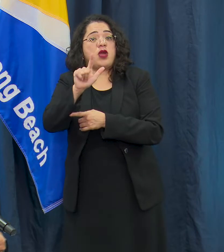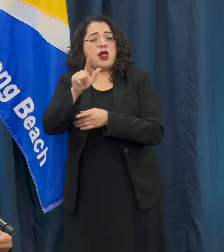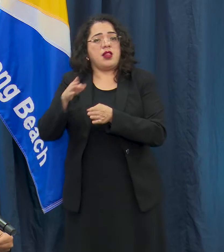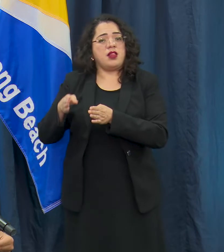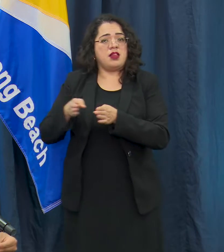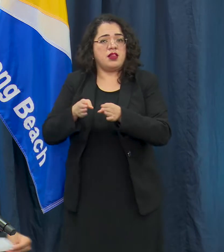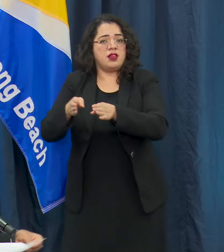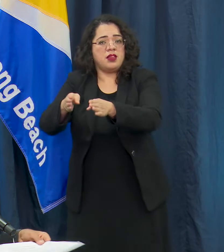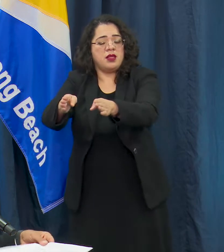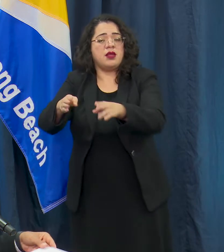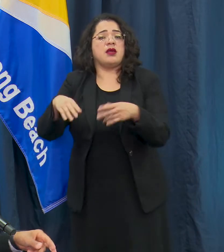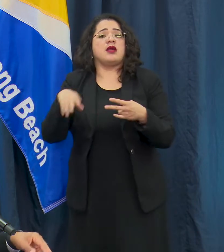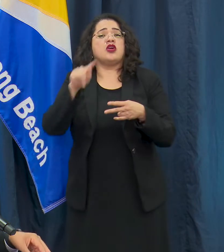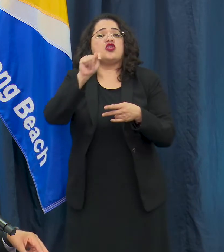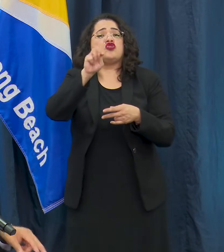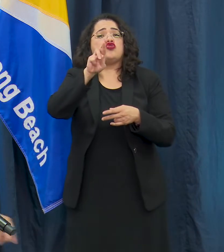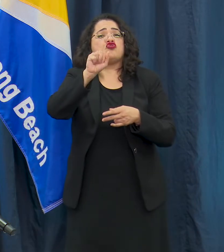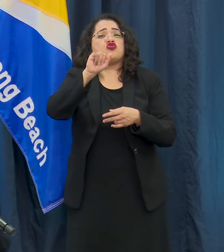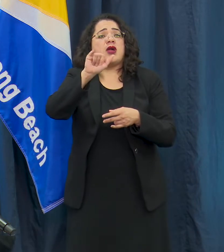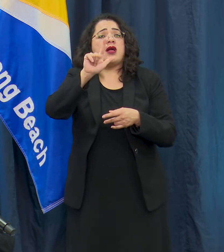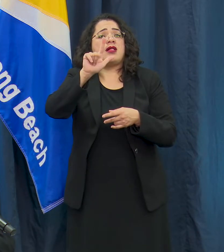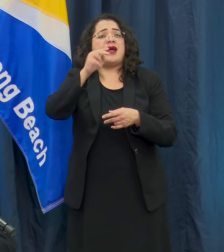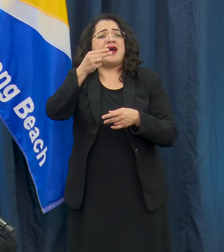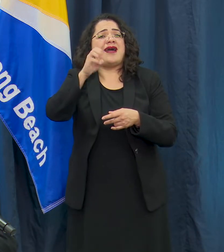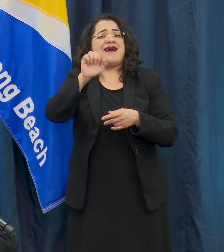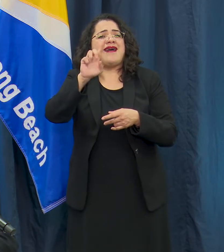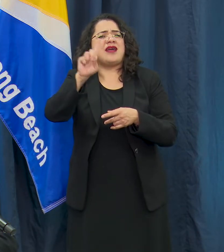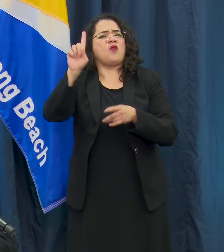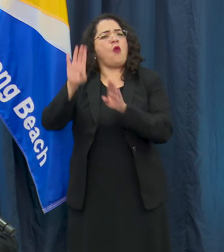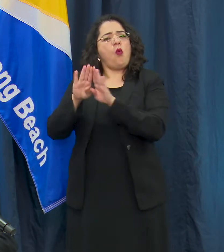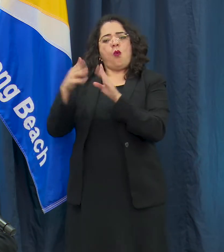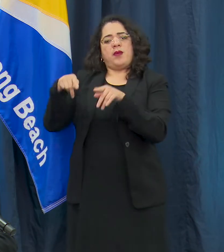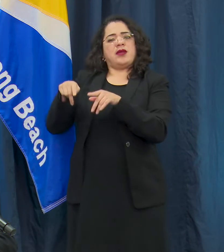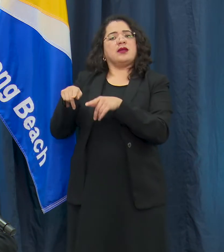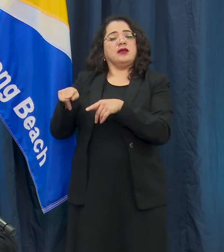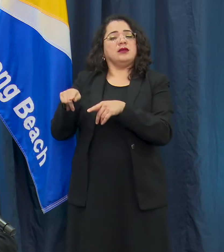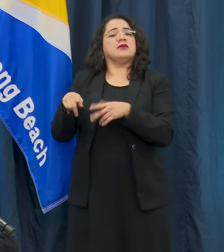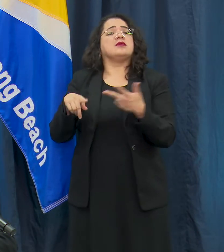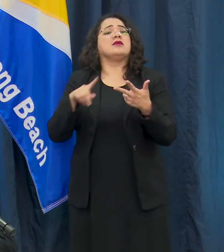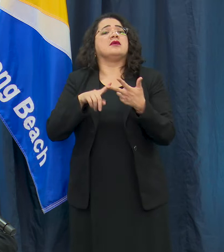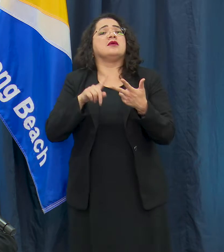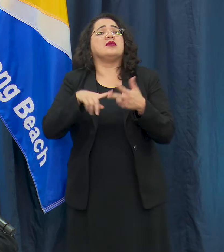DeForest Wetlands in the northern part of the city, at our Nature Center in the